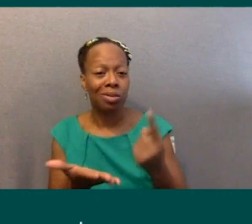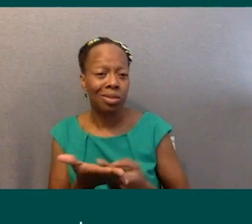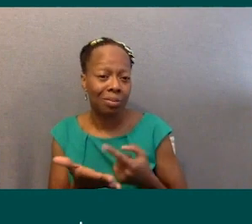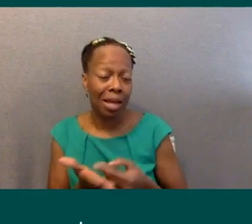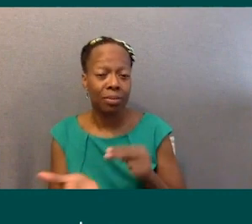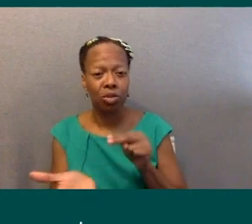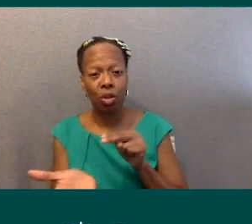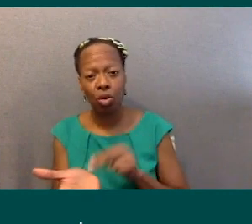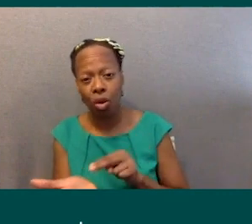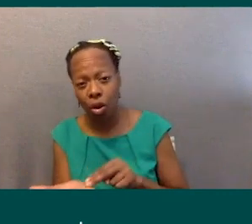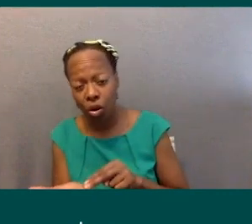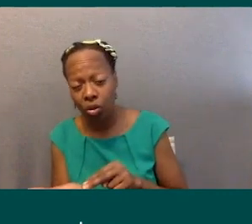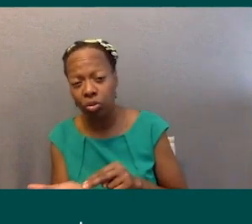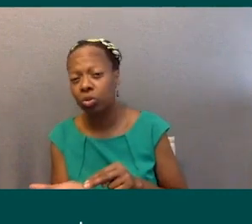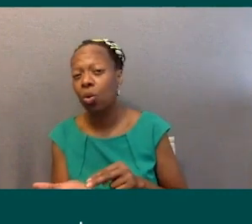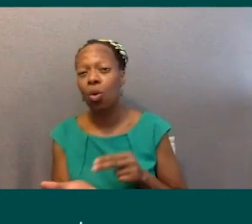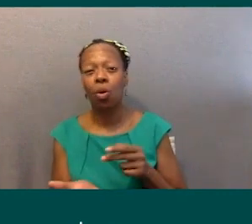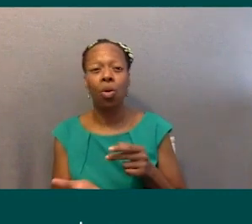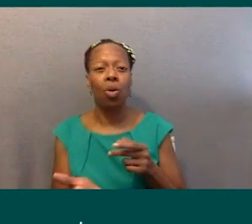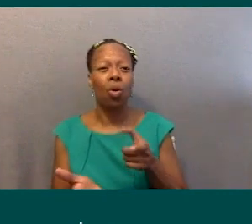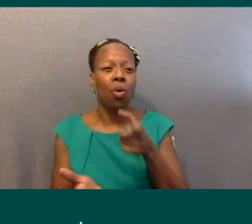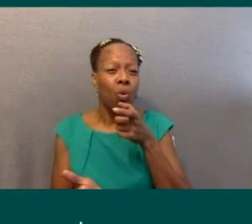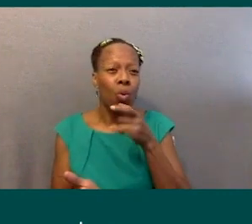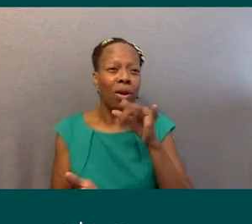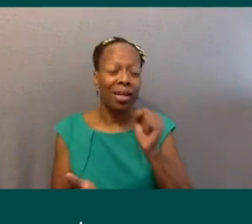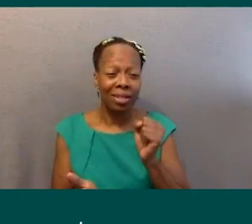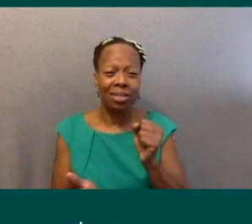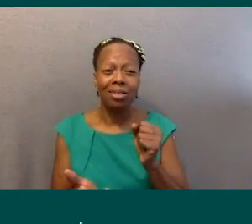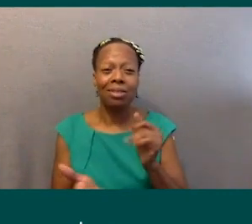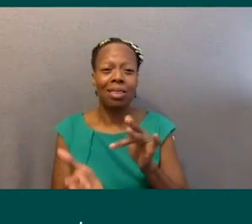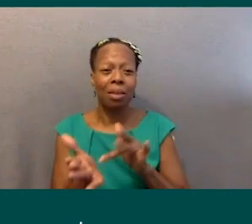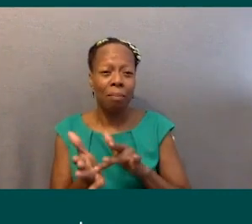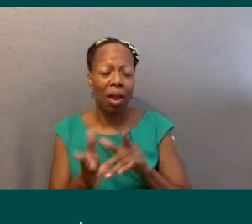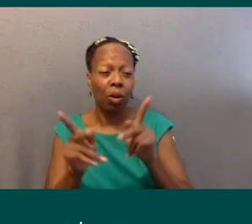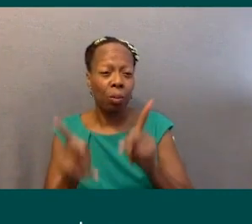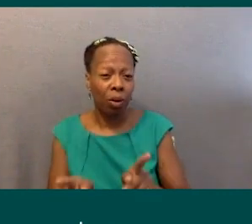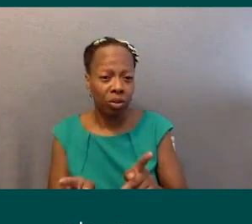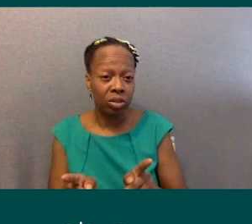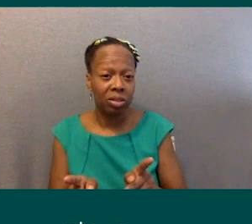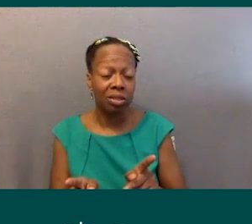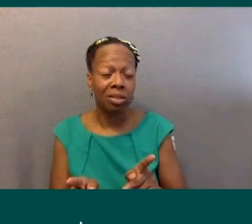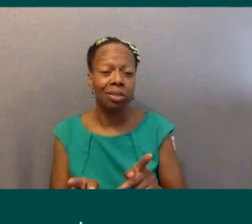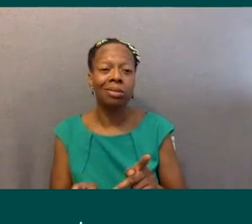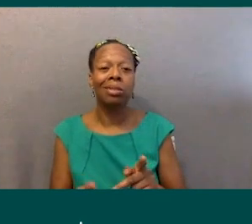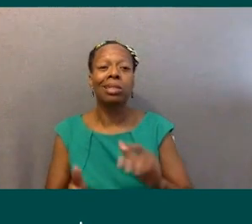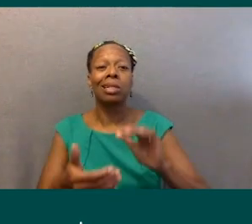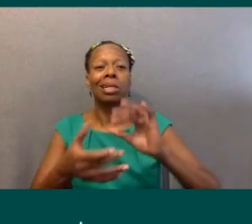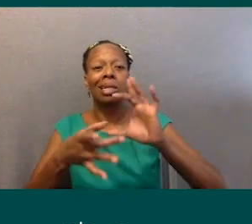or whoever is the medical person, getting the IEP team to connect,